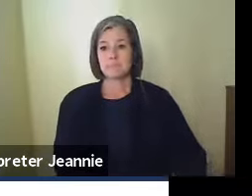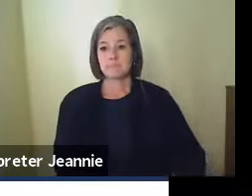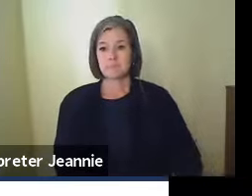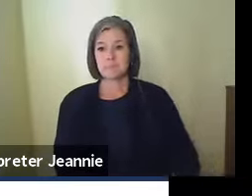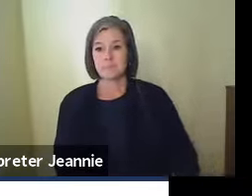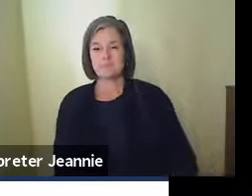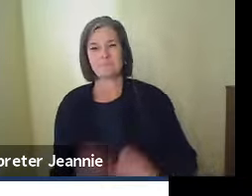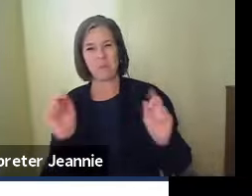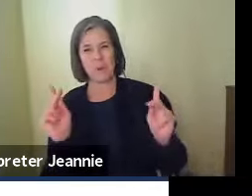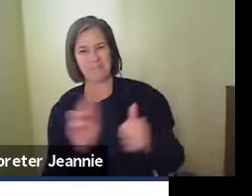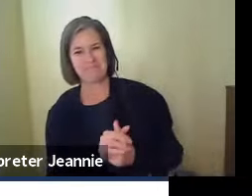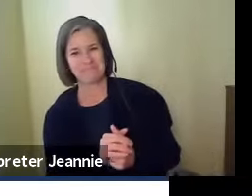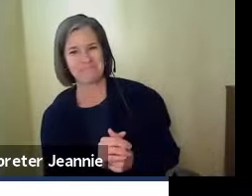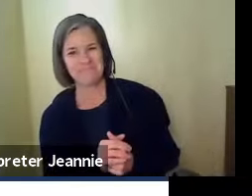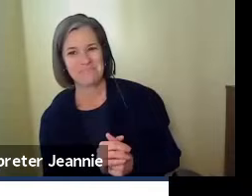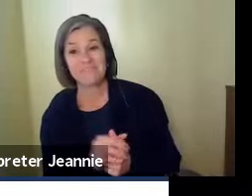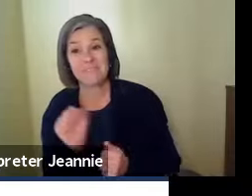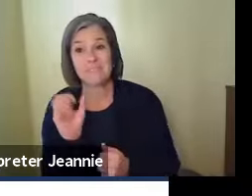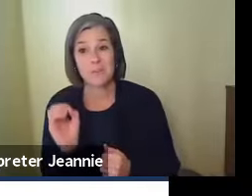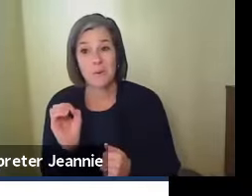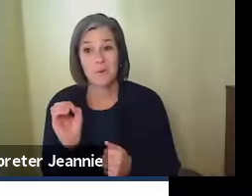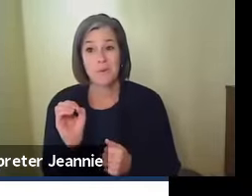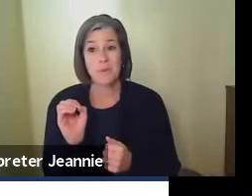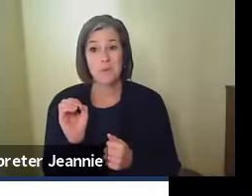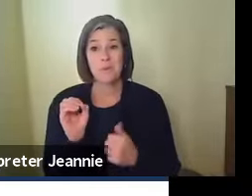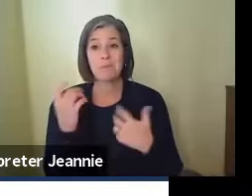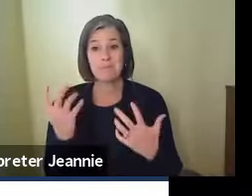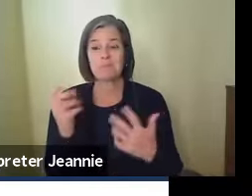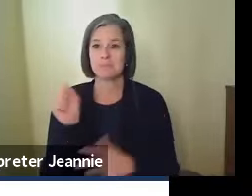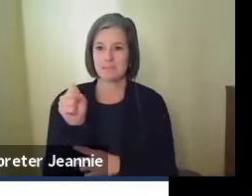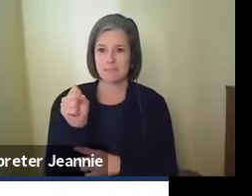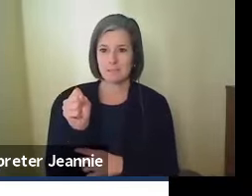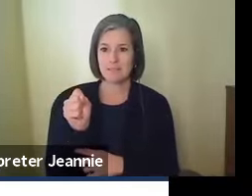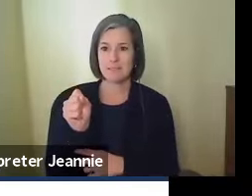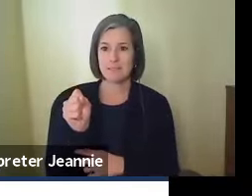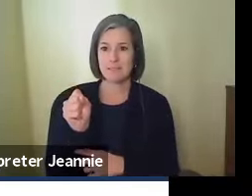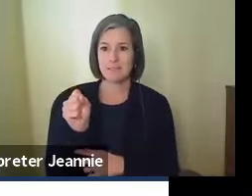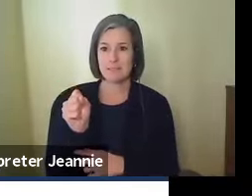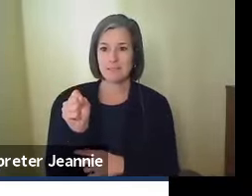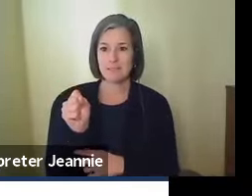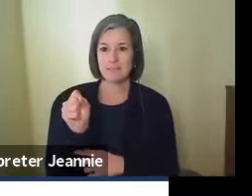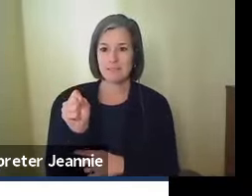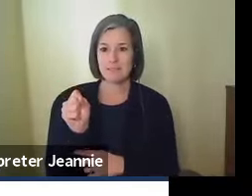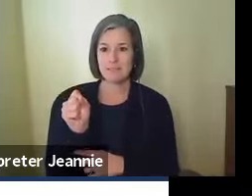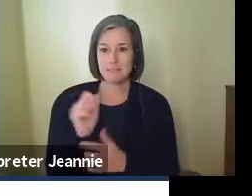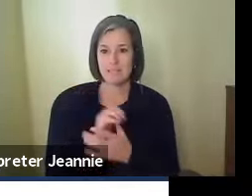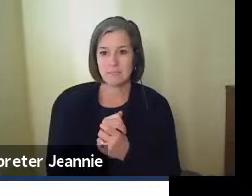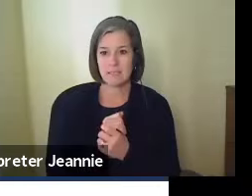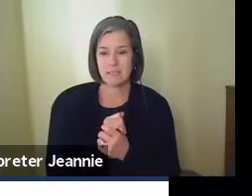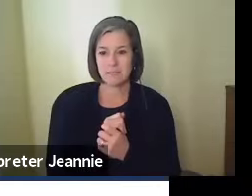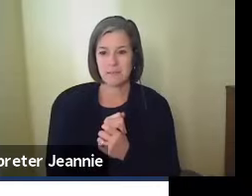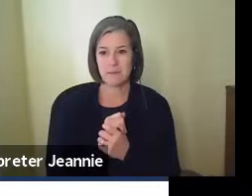Okay, yes. --